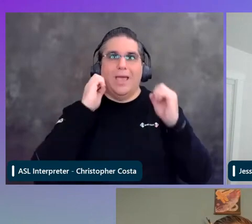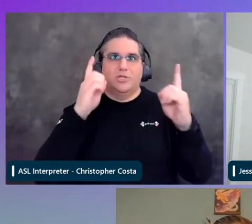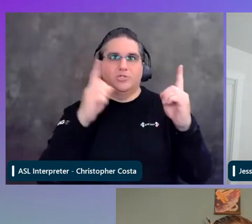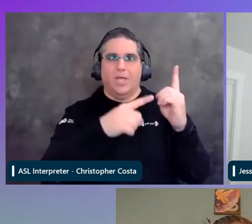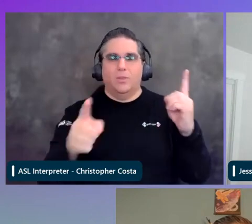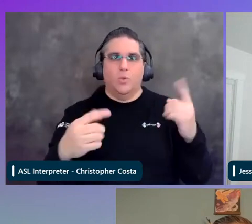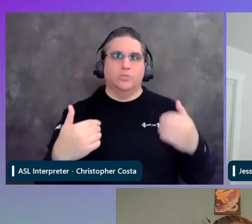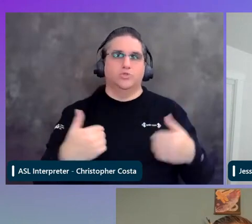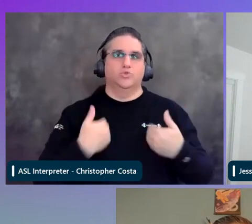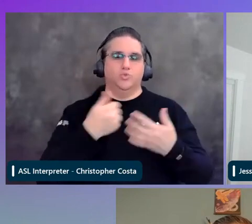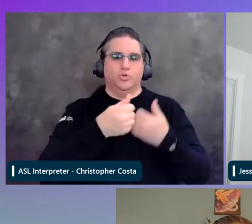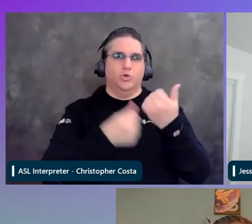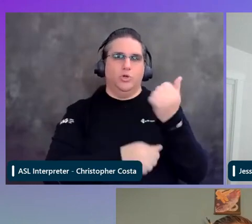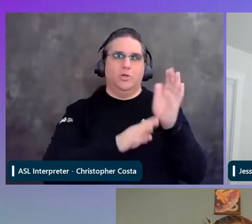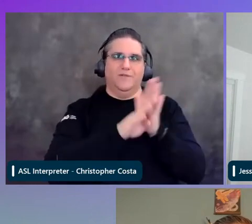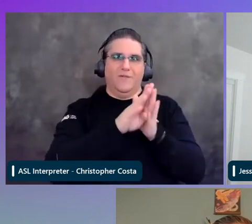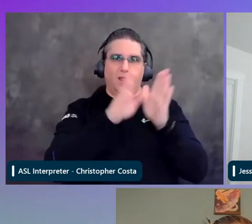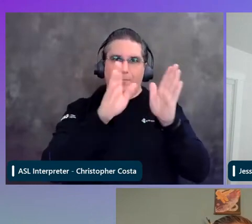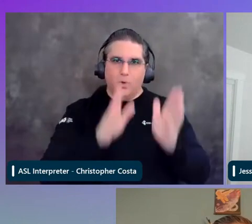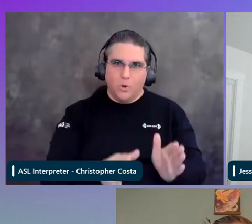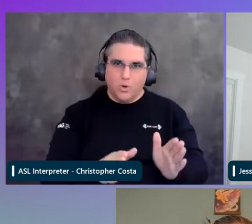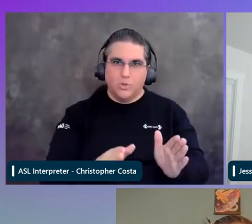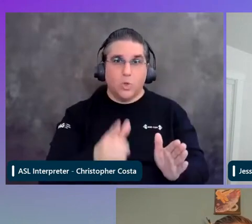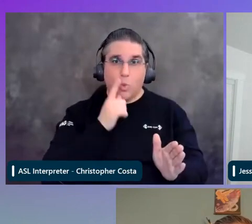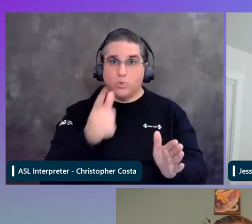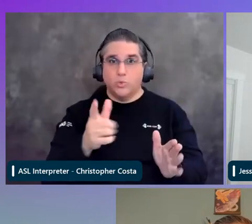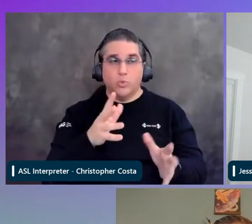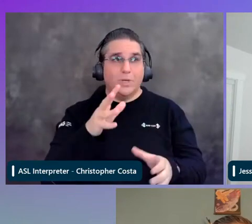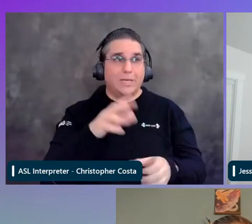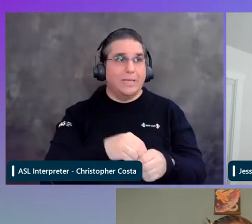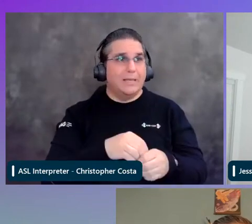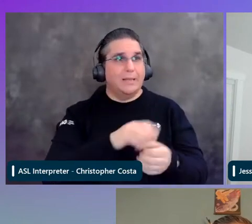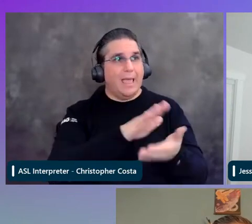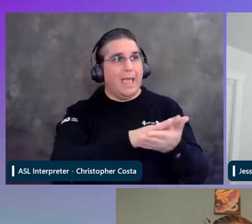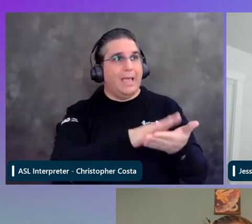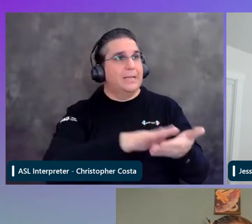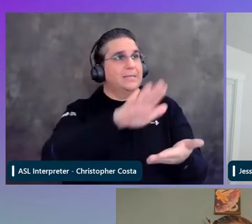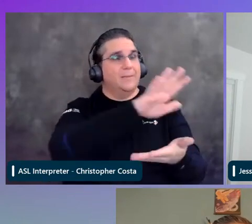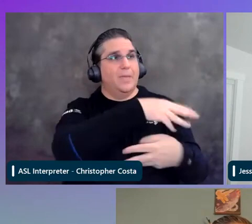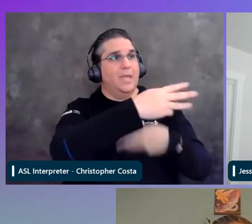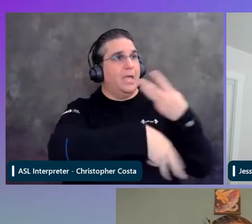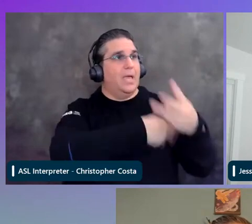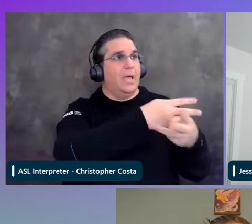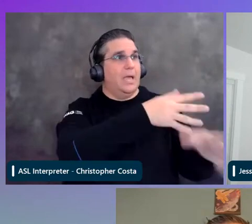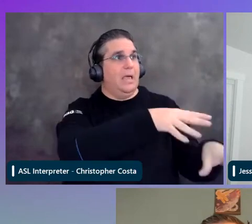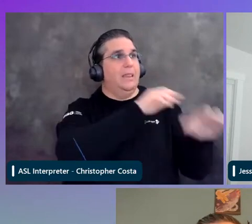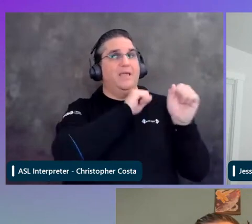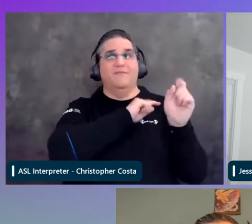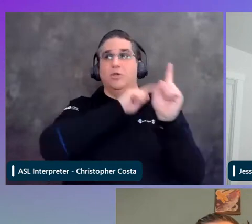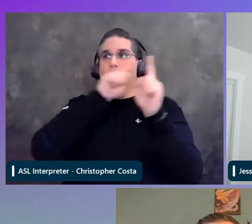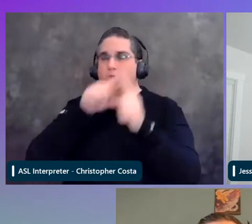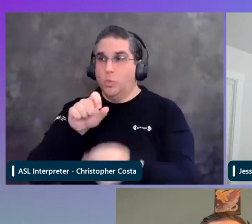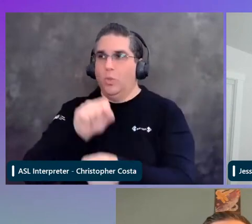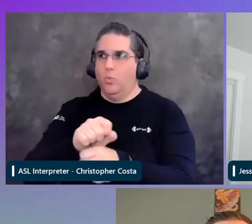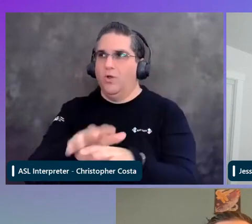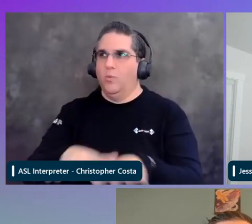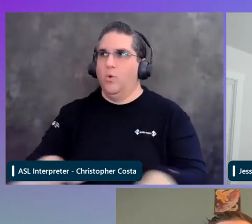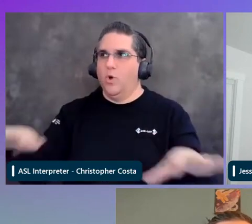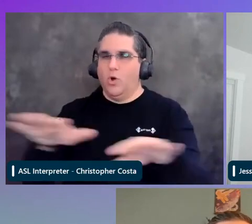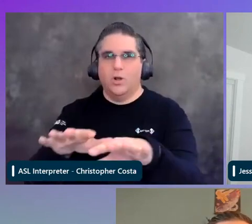people coming out of academia who are going into industry and really kind of cementing that